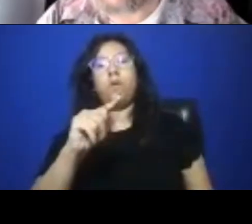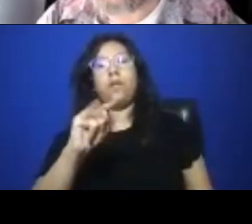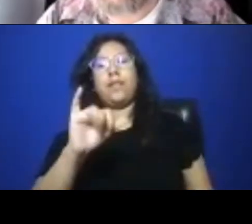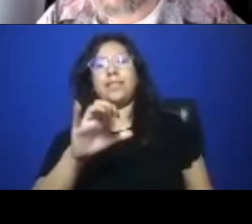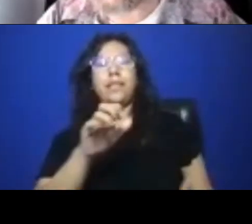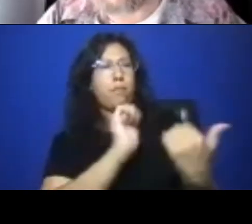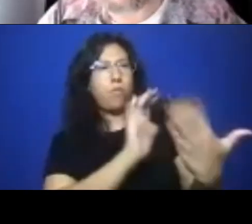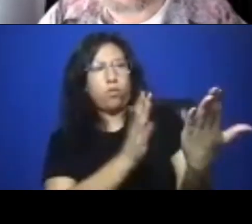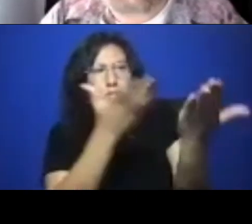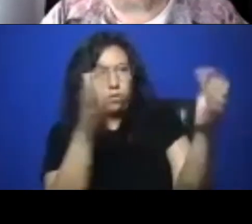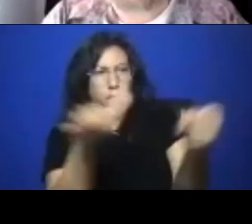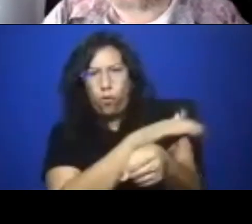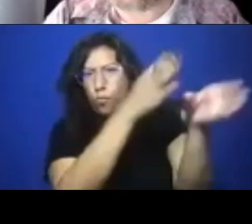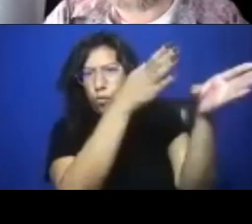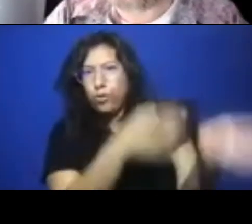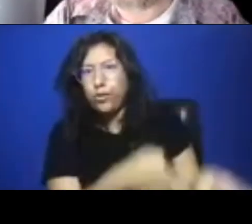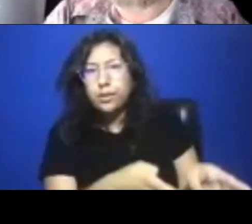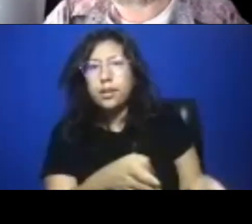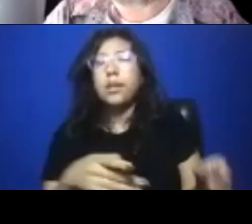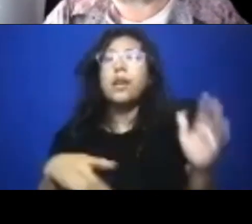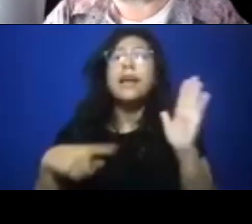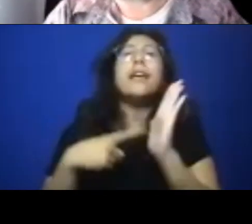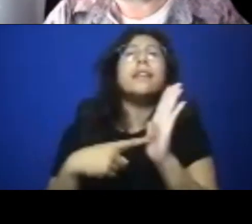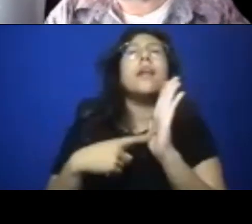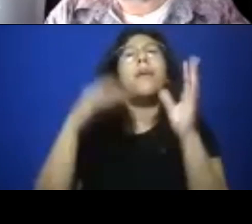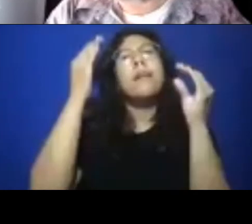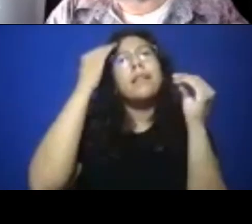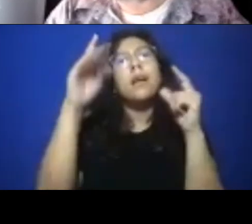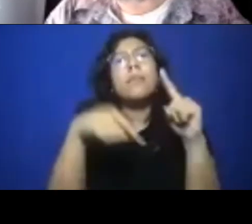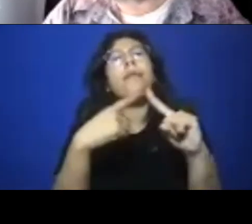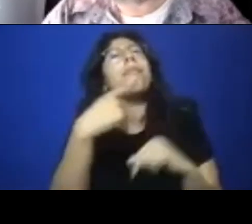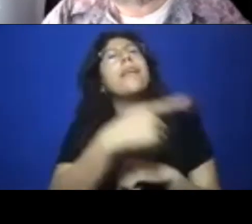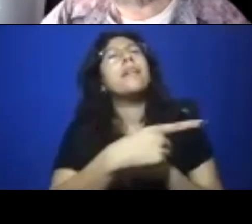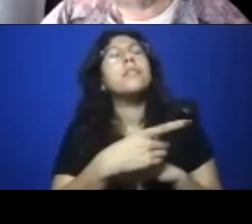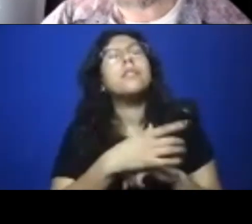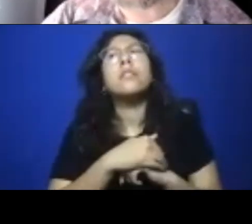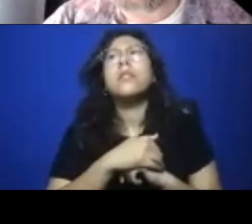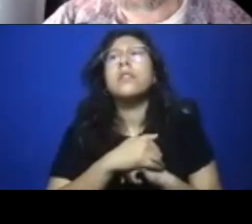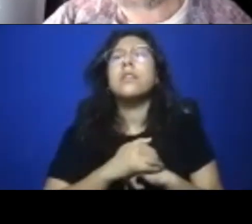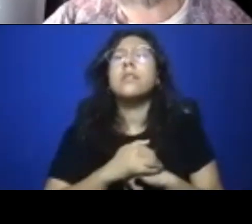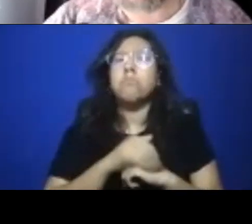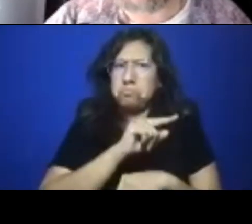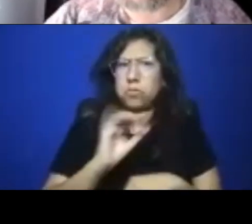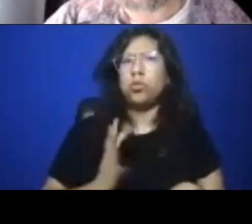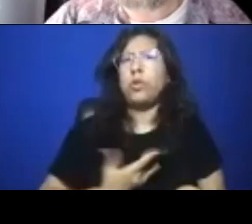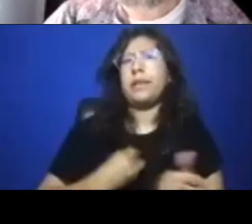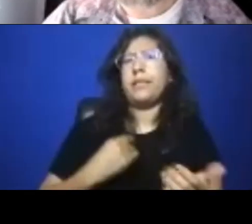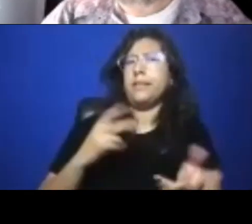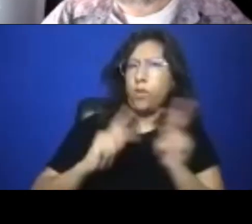And one of the examples I oftentimes think about with this is some trans folks talk about their history